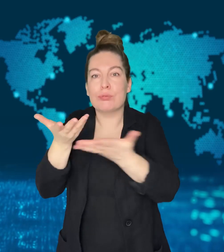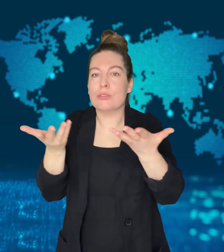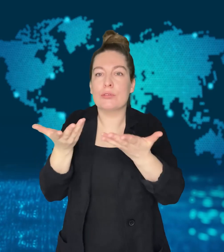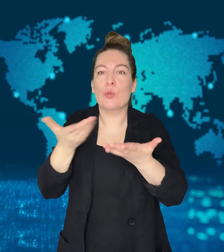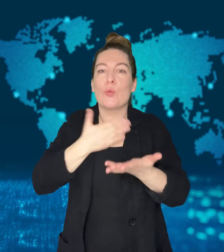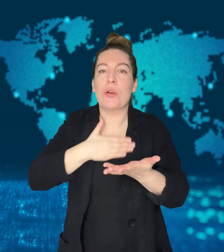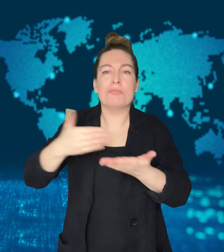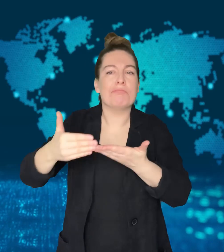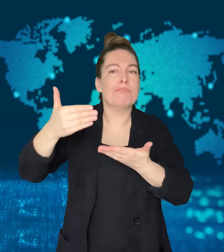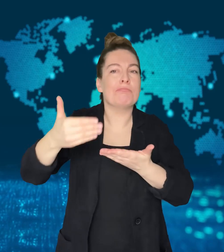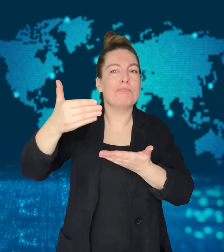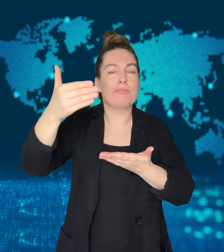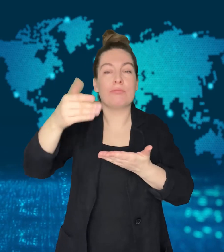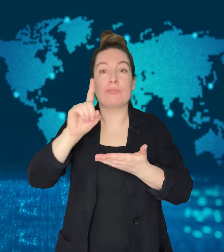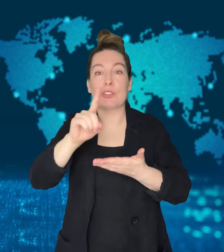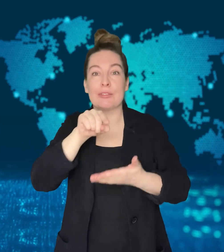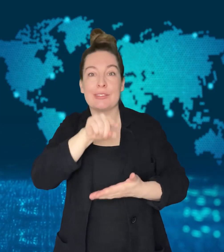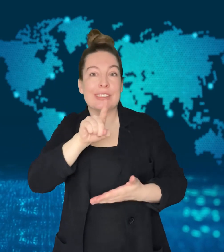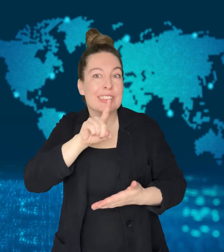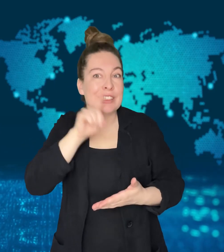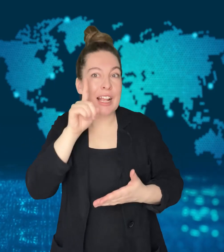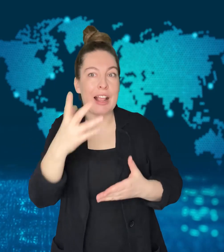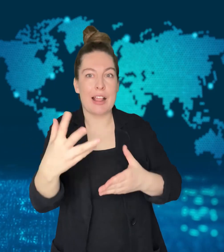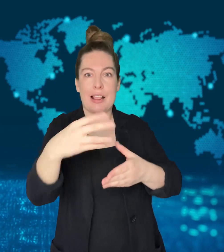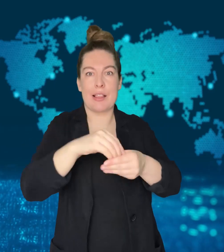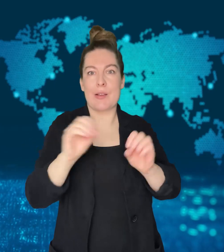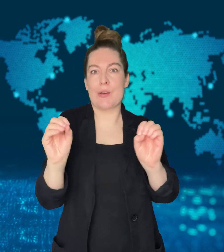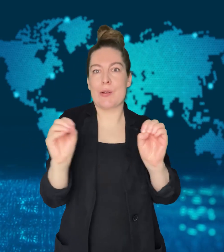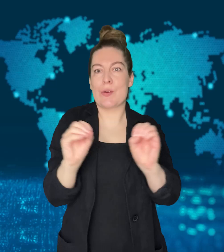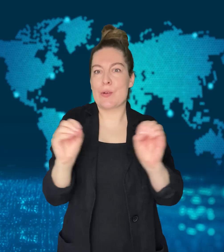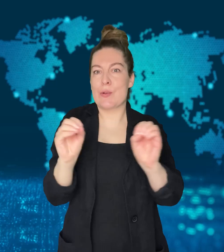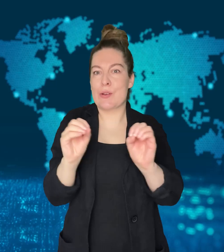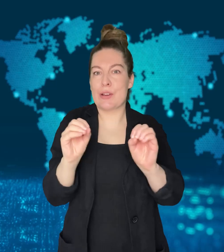attend the negotiations because he's been present